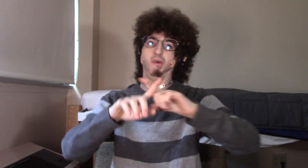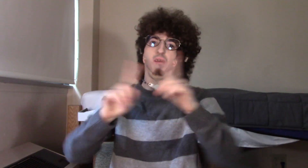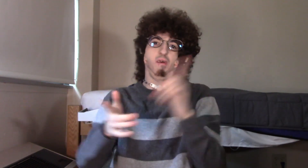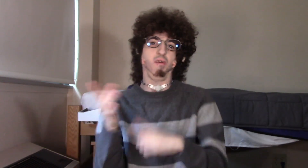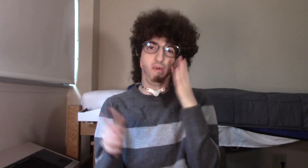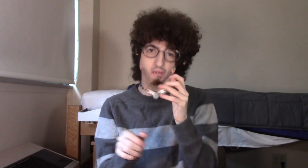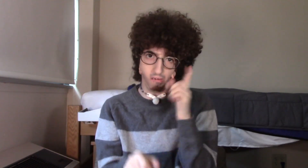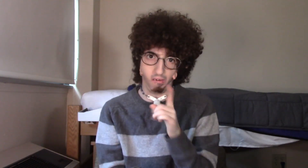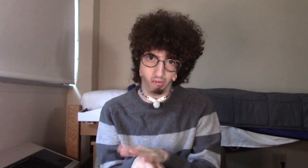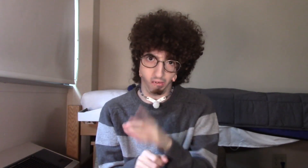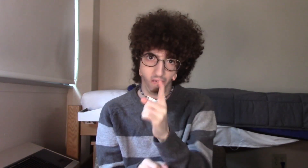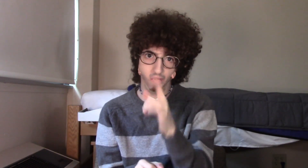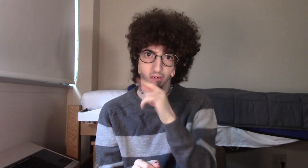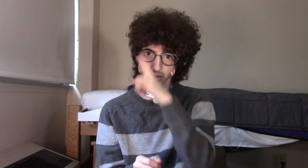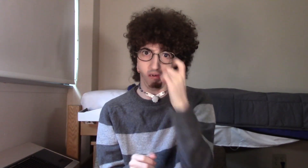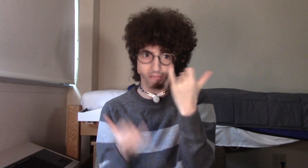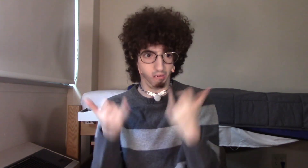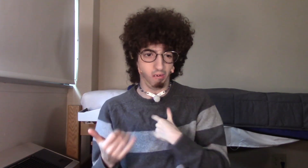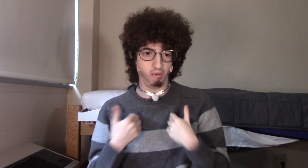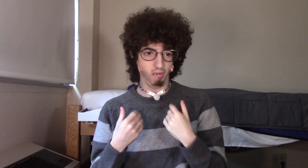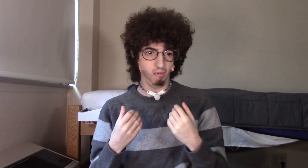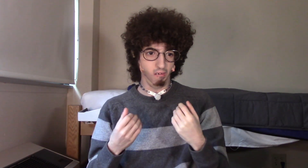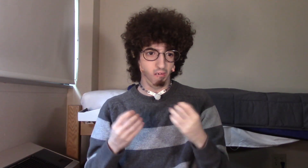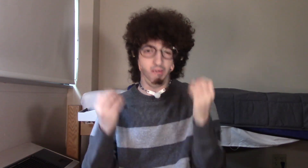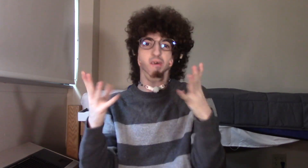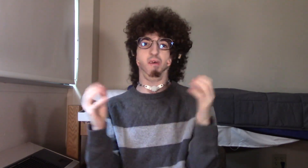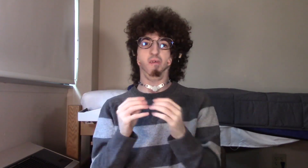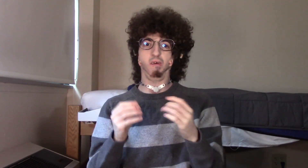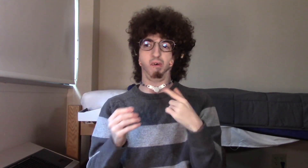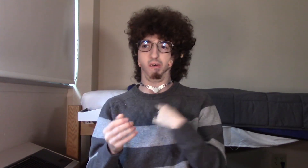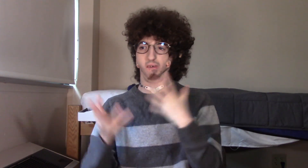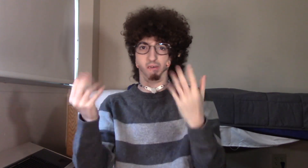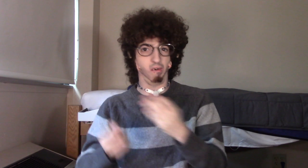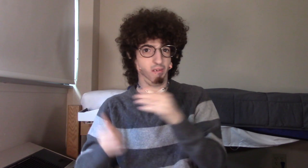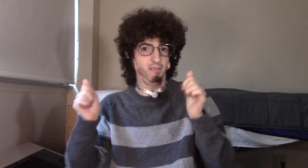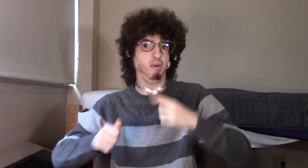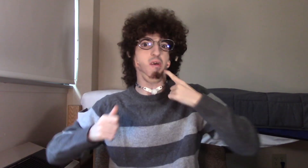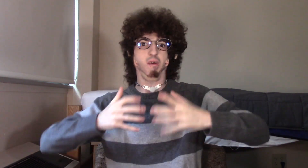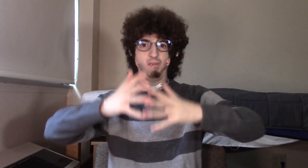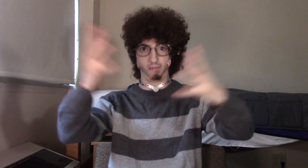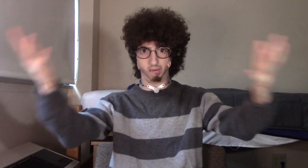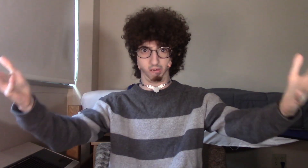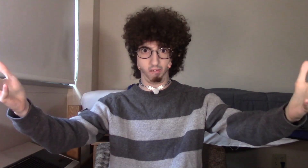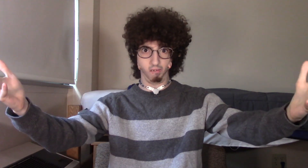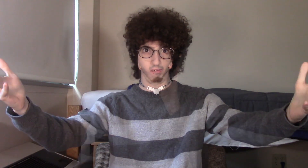But what I will promise is, because now I have so much more I want and can say,